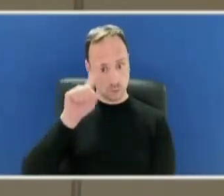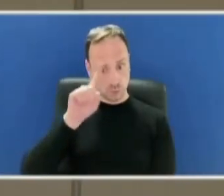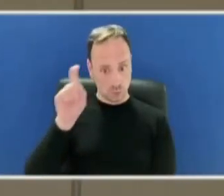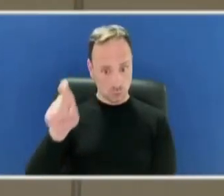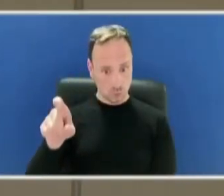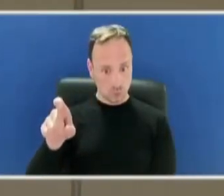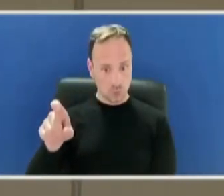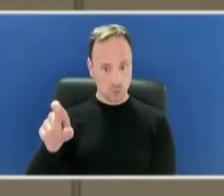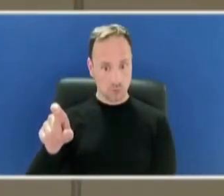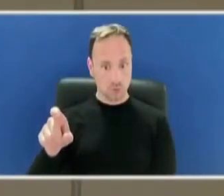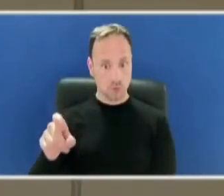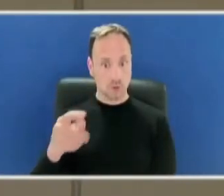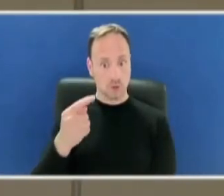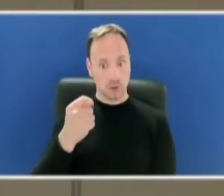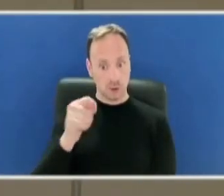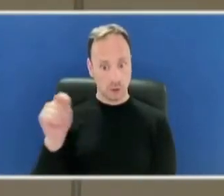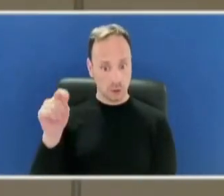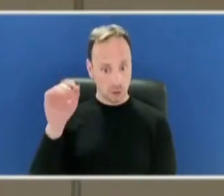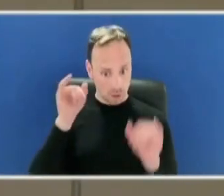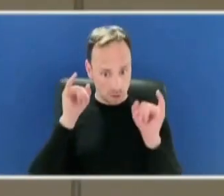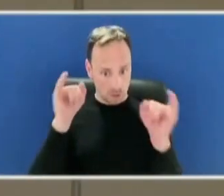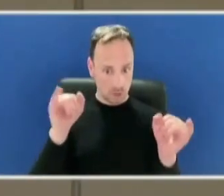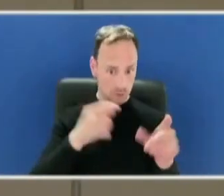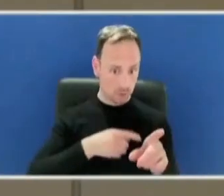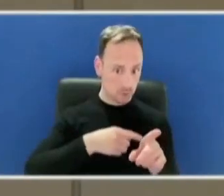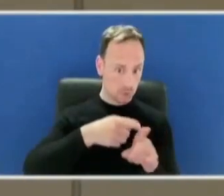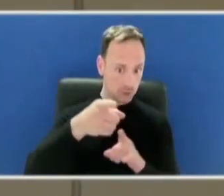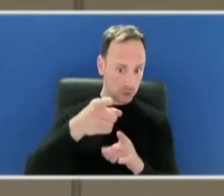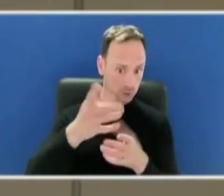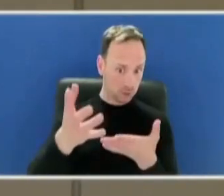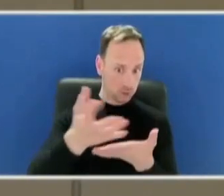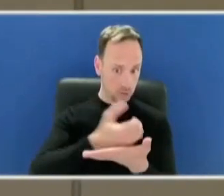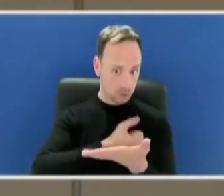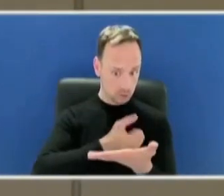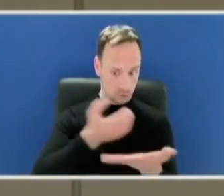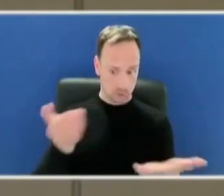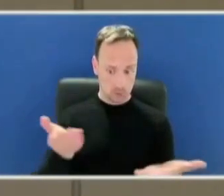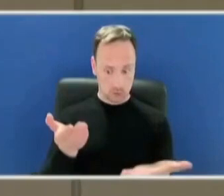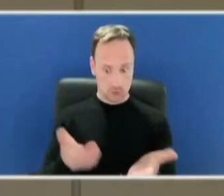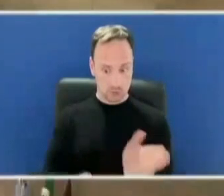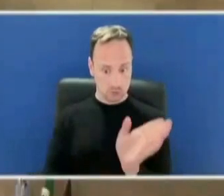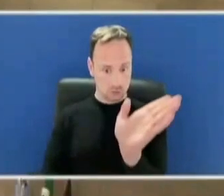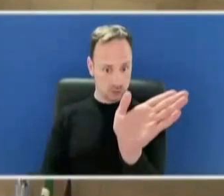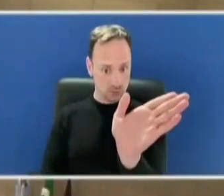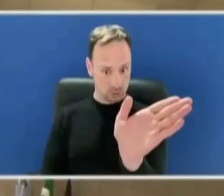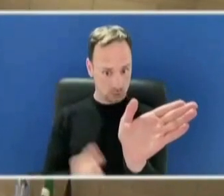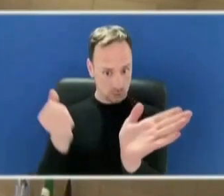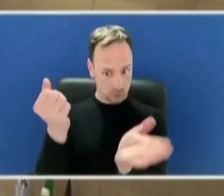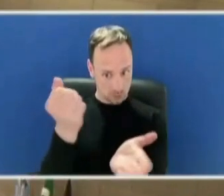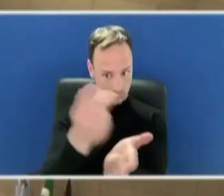salary schedules is before us to approve all those in favor by show of hands.